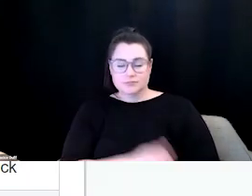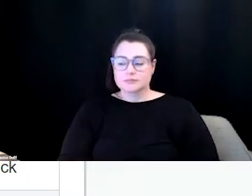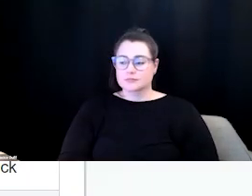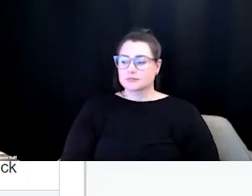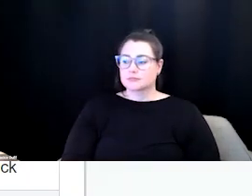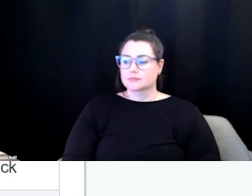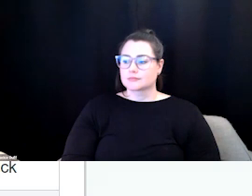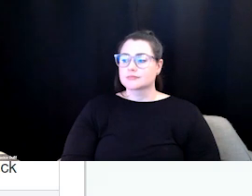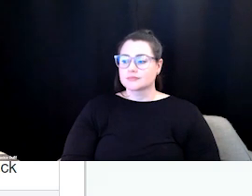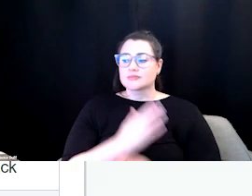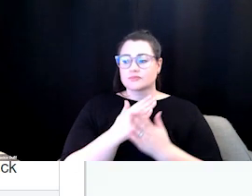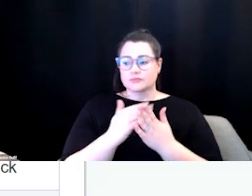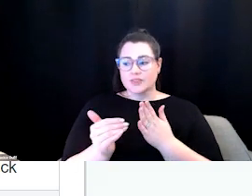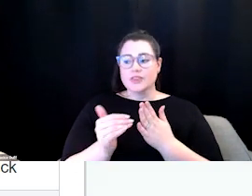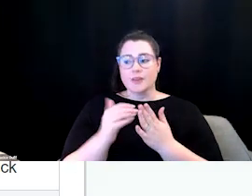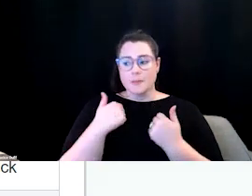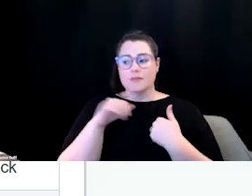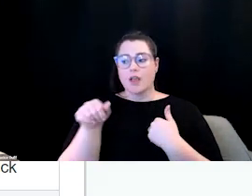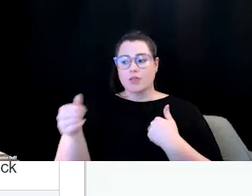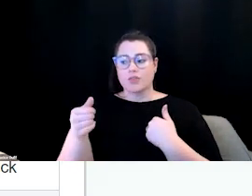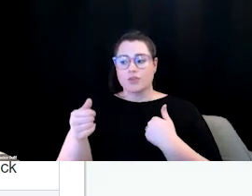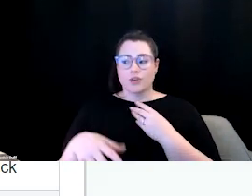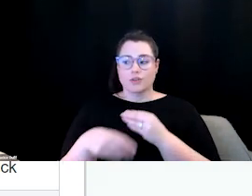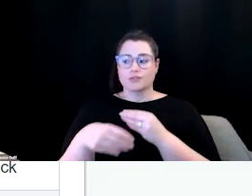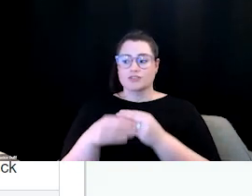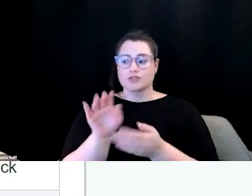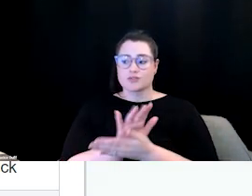So this is easily missed because the system is not checking for it specifically.